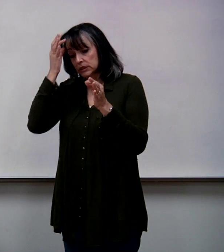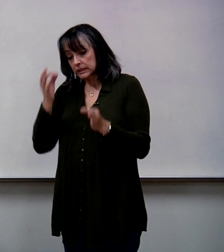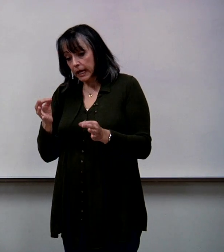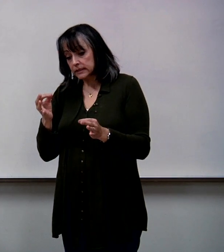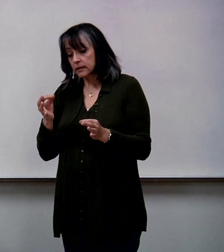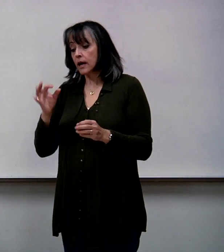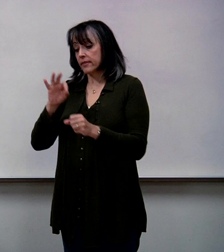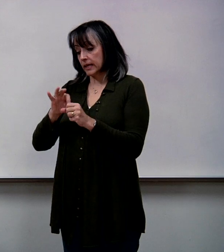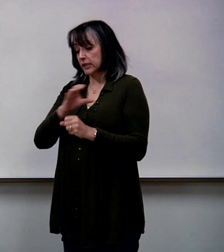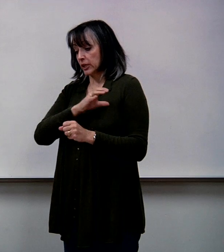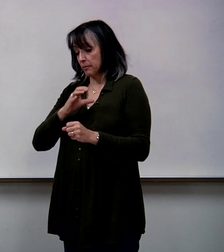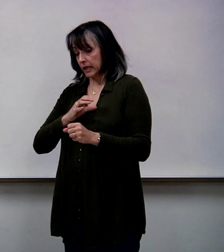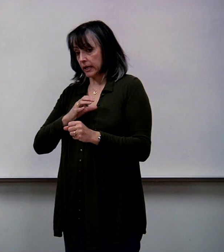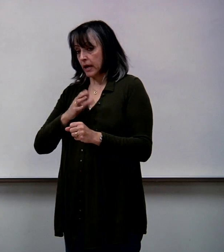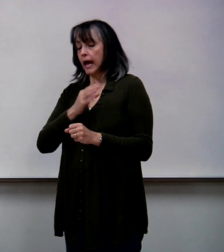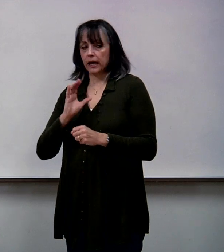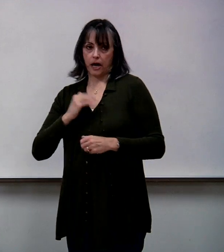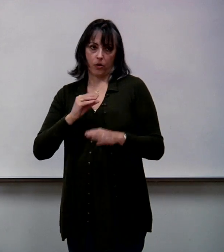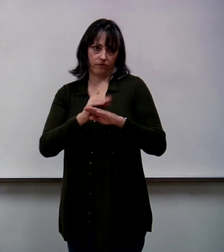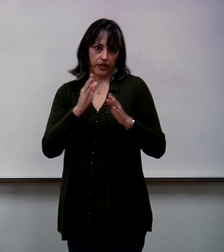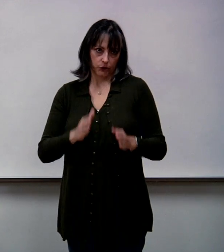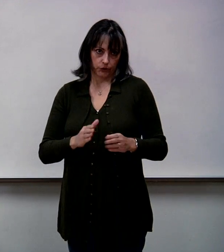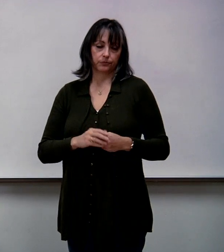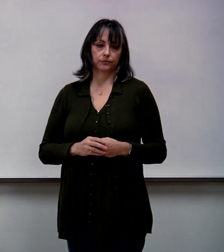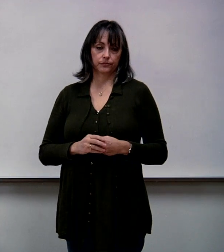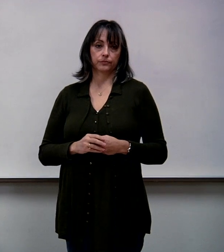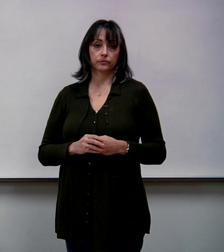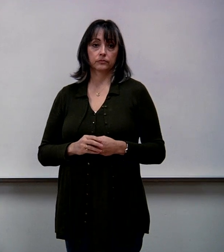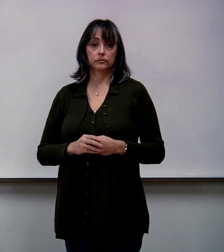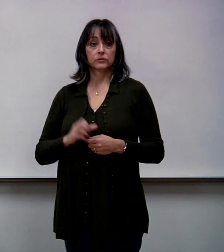and our advisors. So that sums